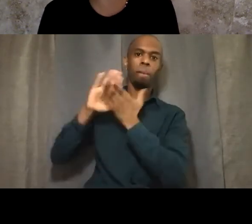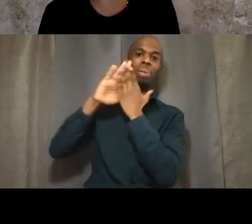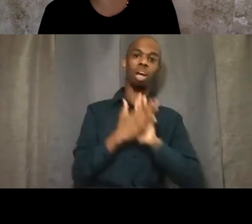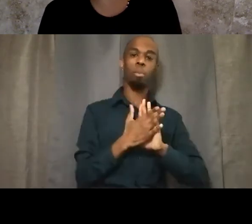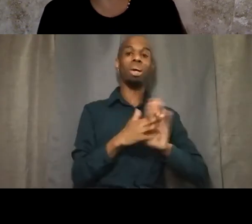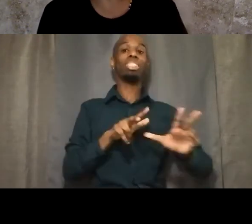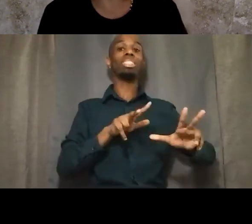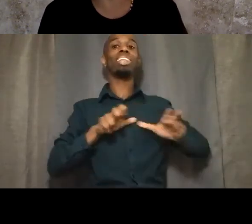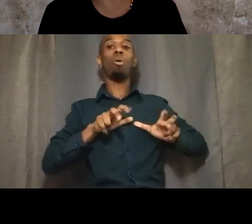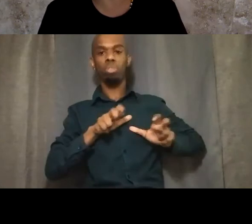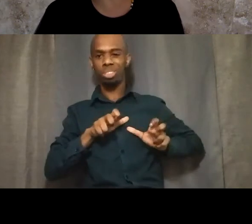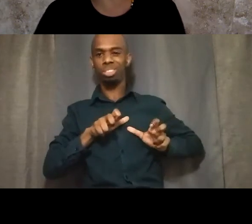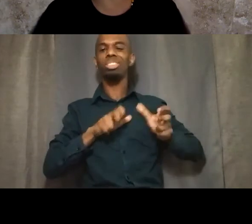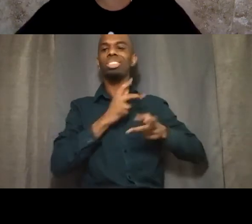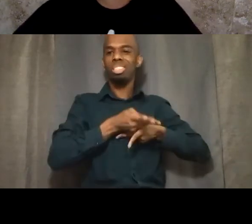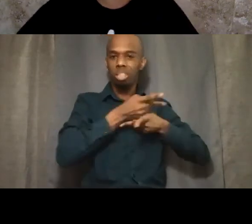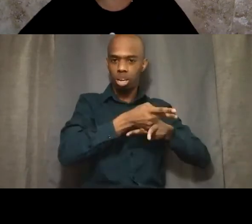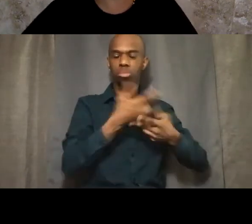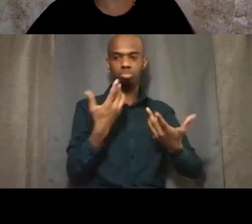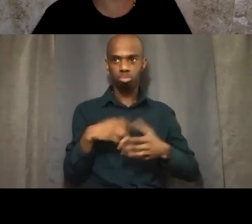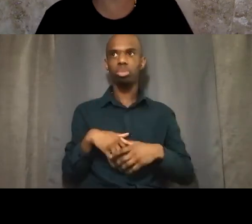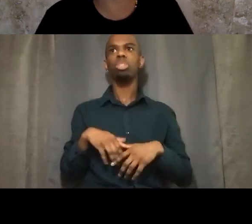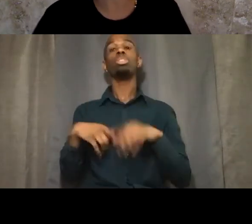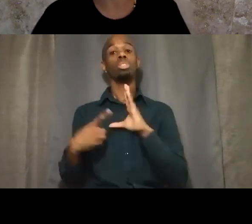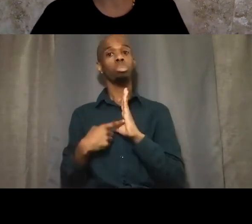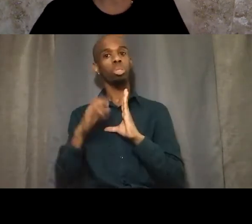You need community care, you need your communities to surround you.